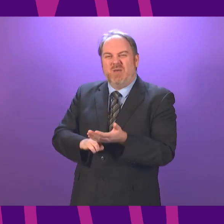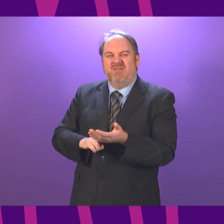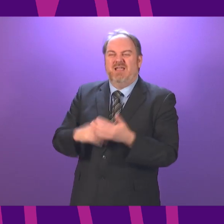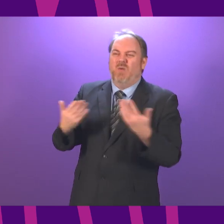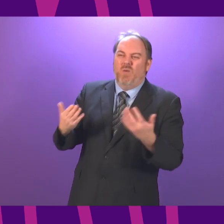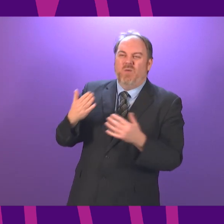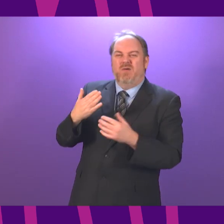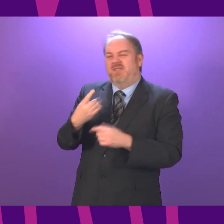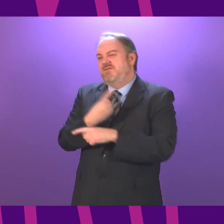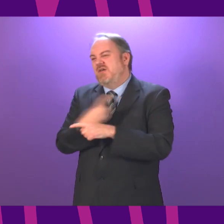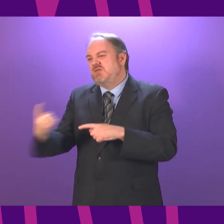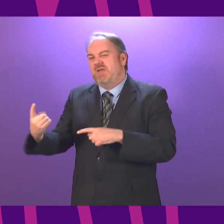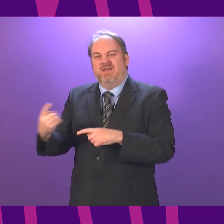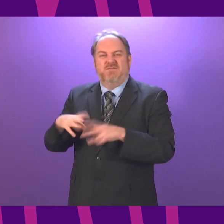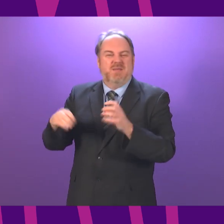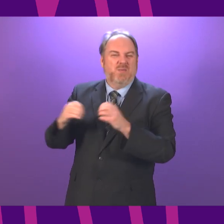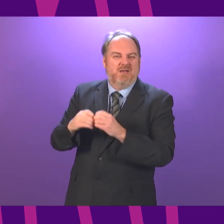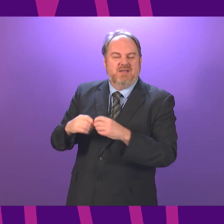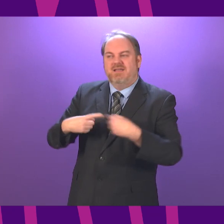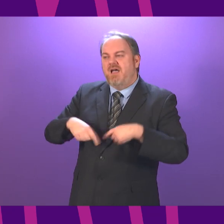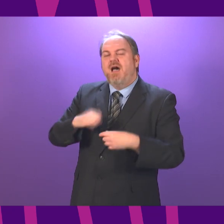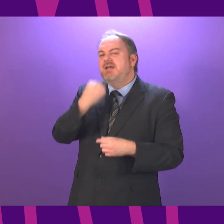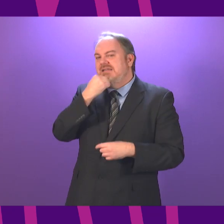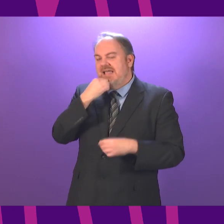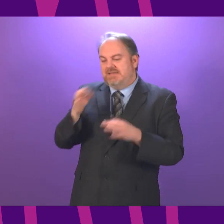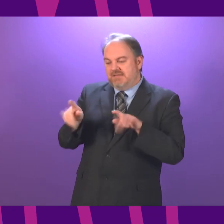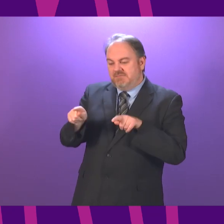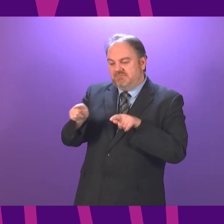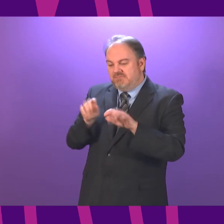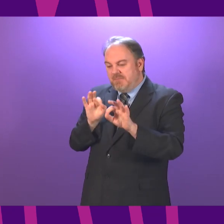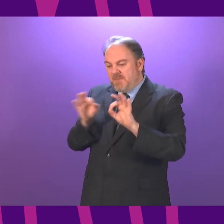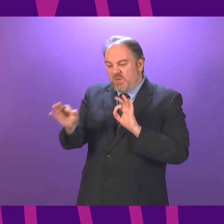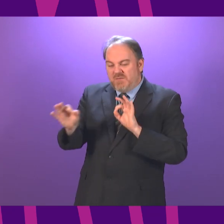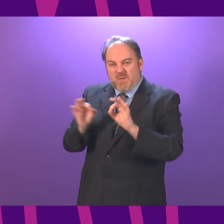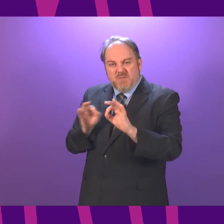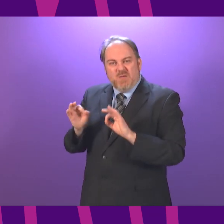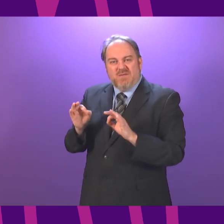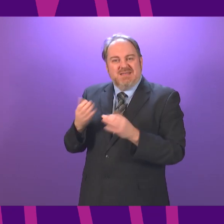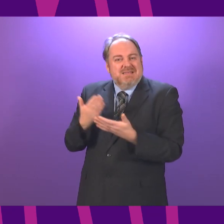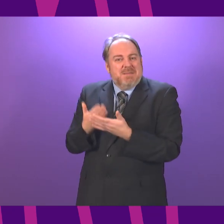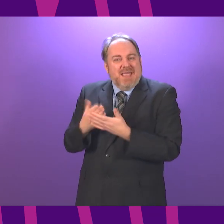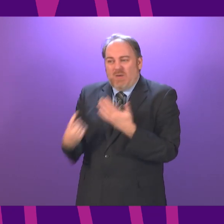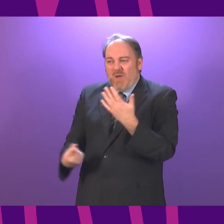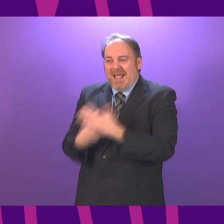the target dates as we go along, based on our developing understanding of supply. If,